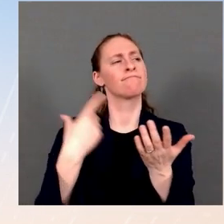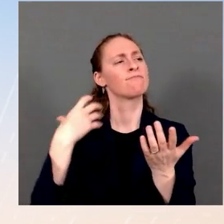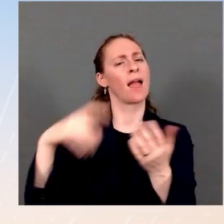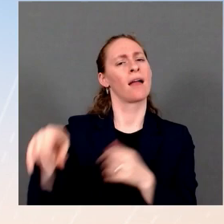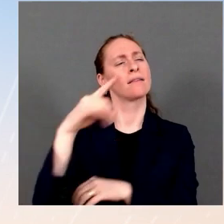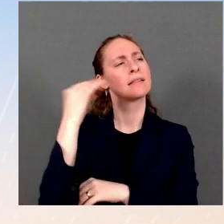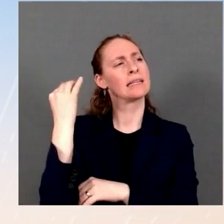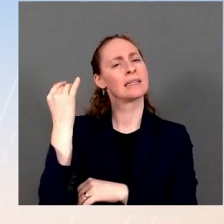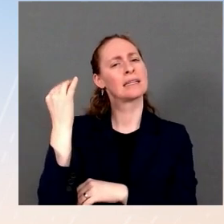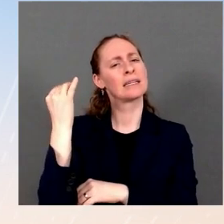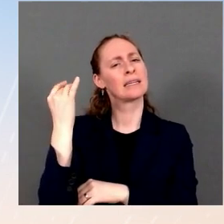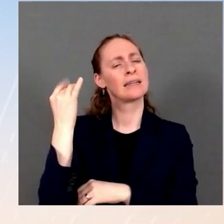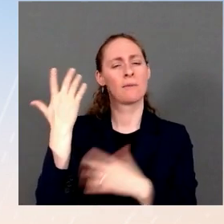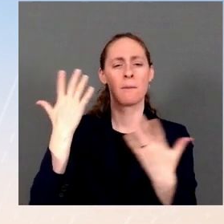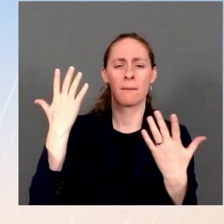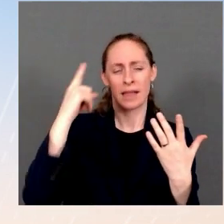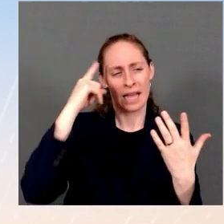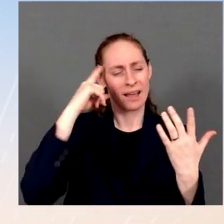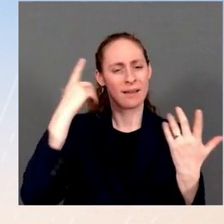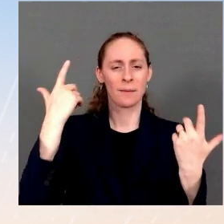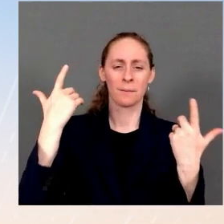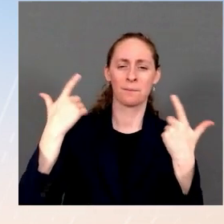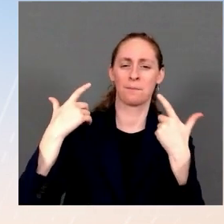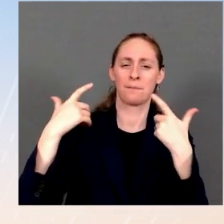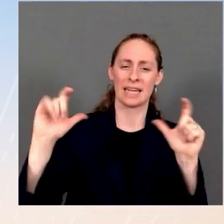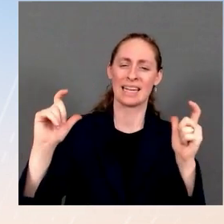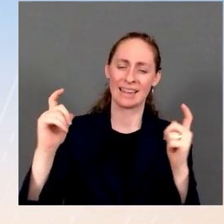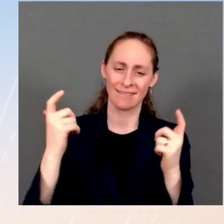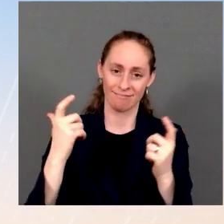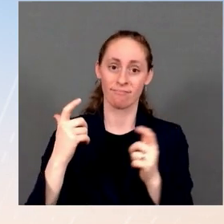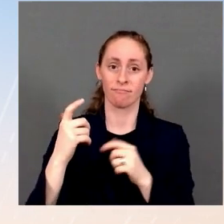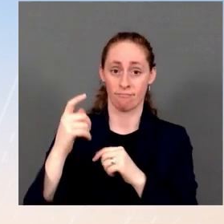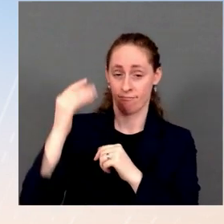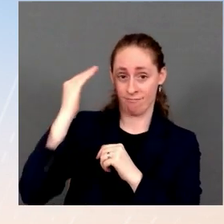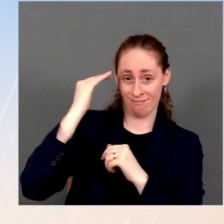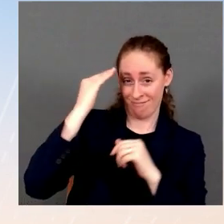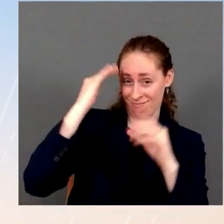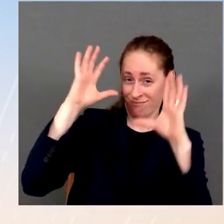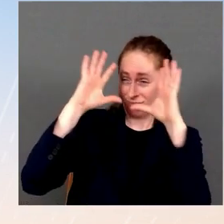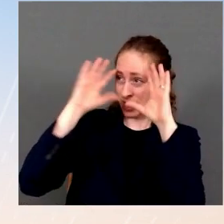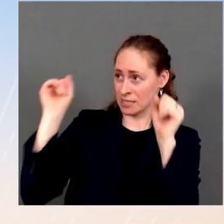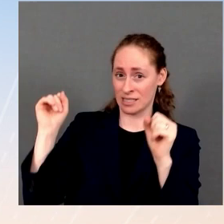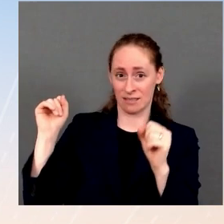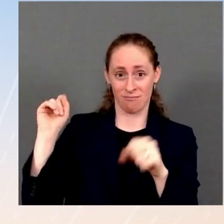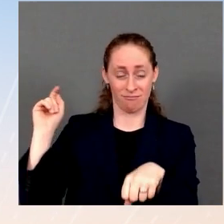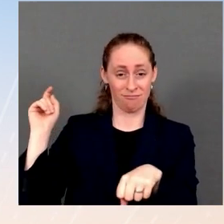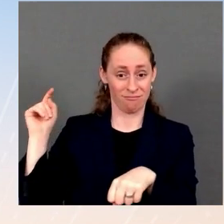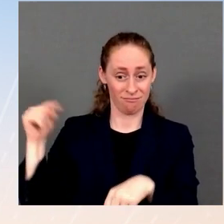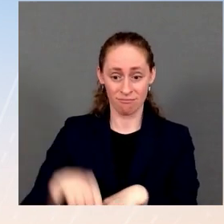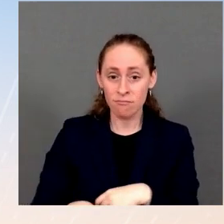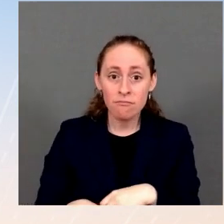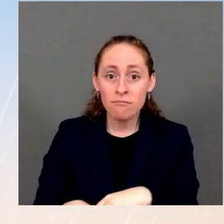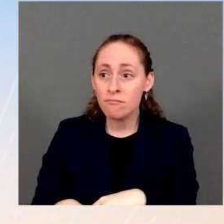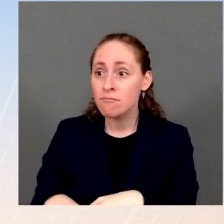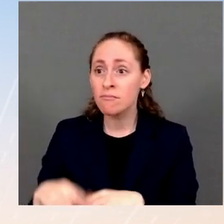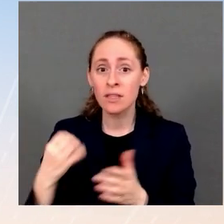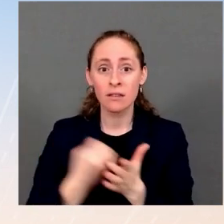and a sputtering economy, and he's taking strong action to address the financial challenges that Americans care about the most.